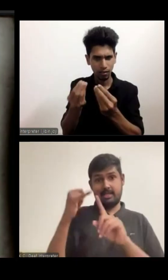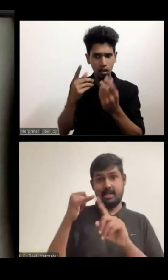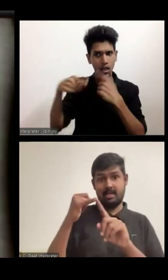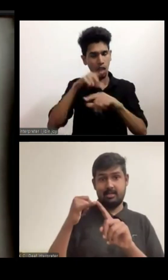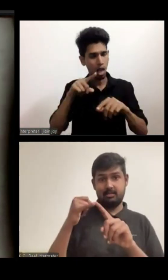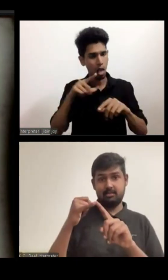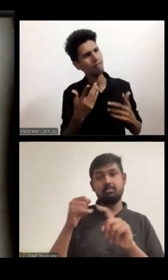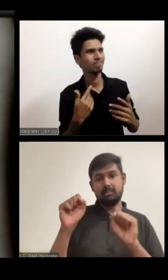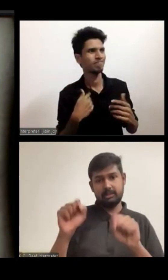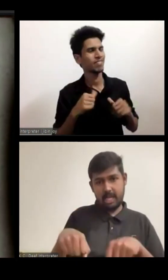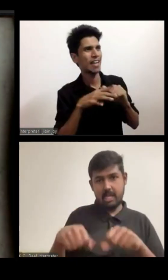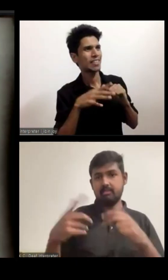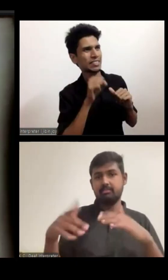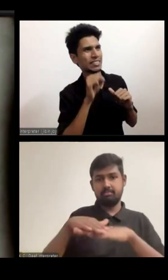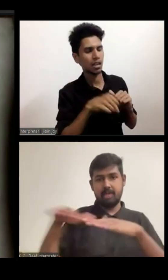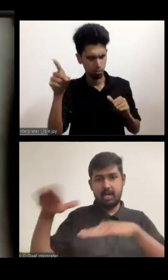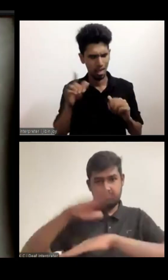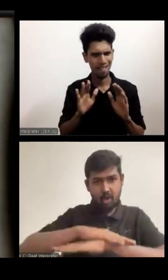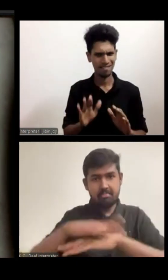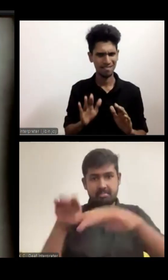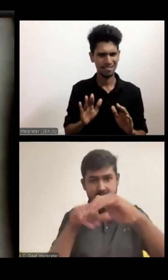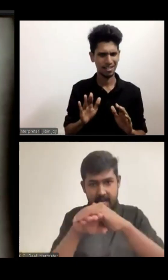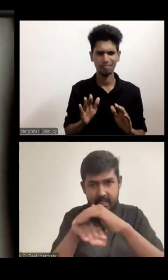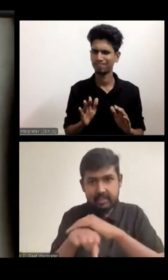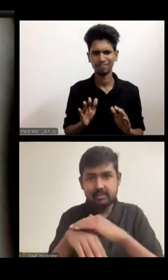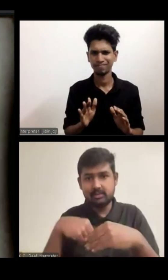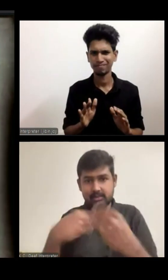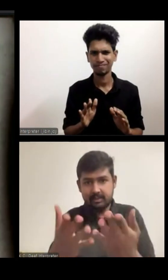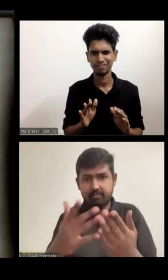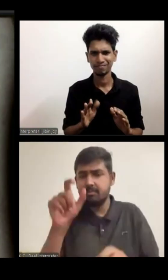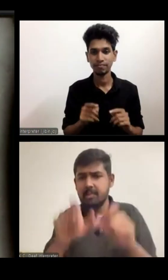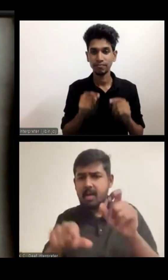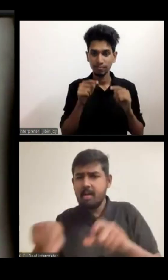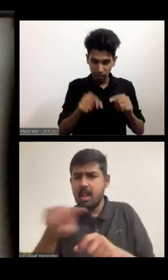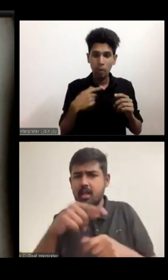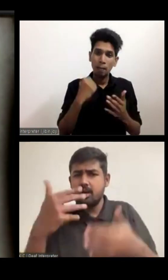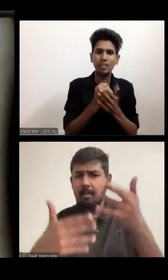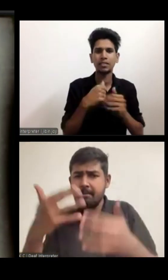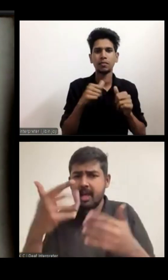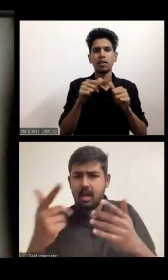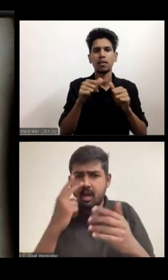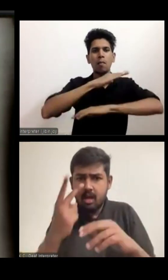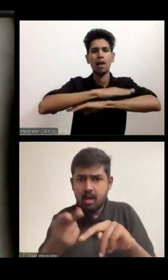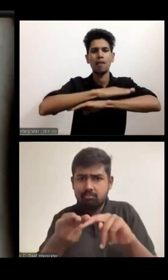And that's how they don't... Today, when they try to make the digital platform accessible... And when they try to think of in terms of the ROI...